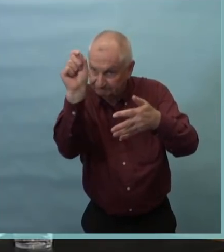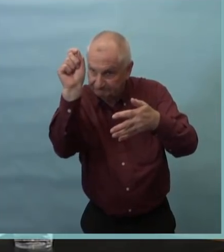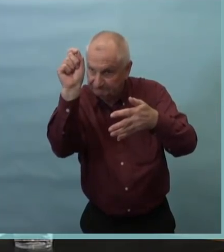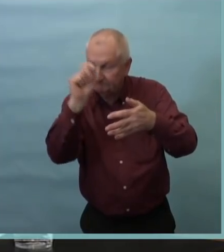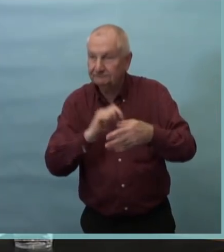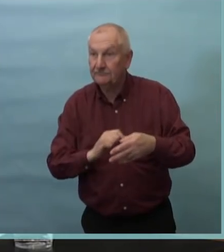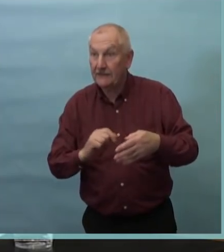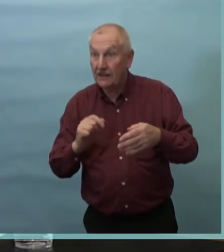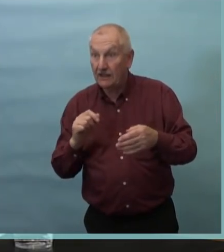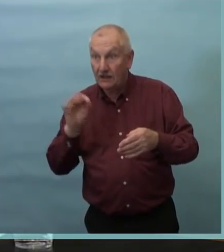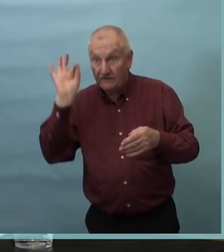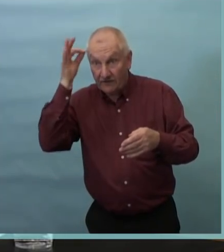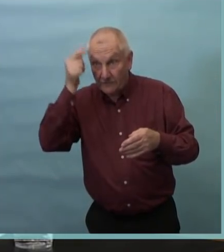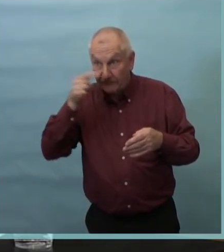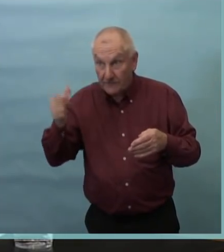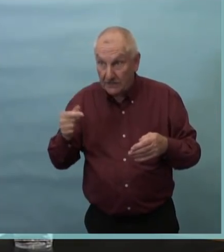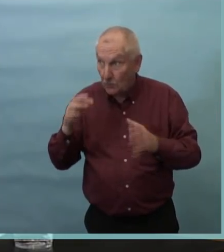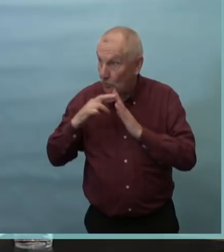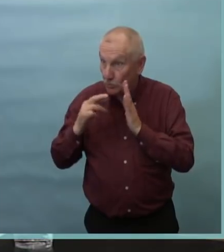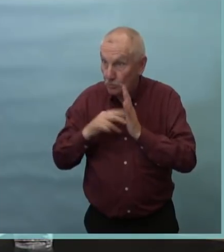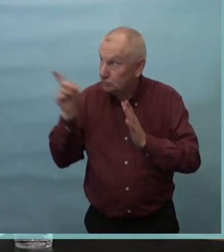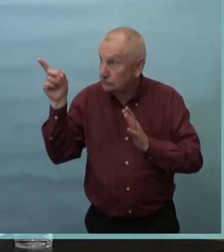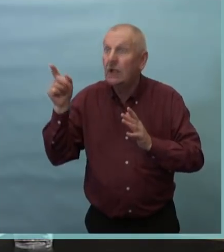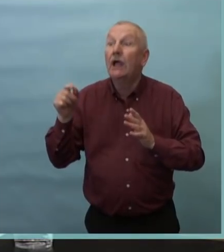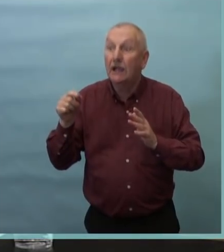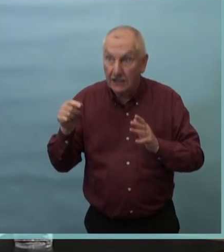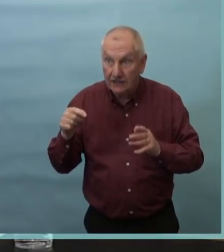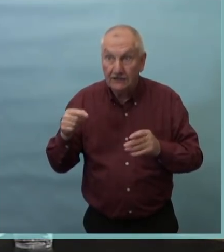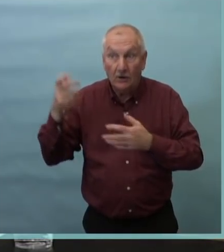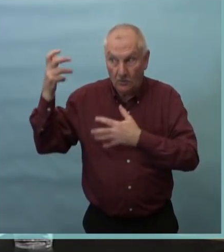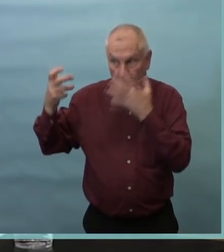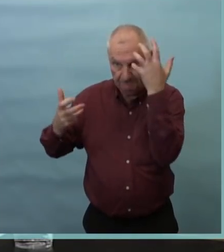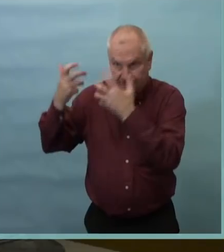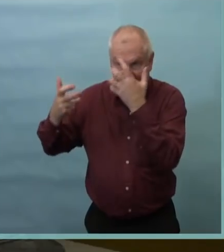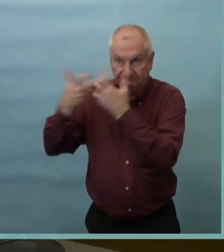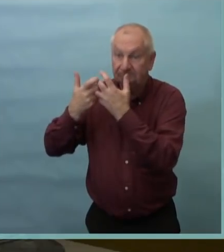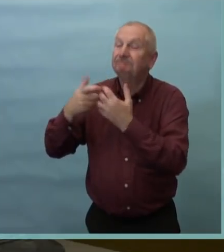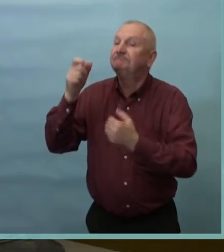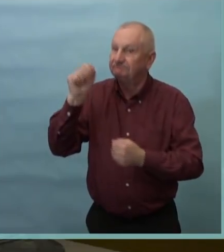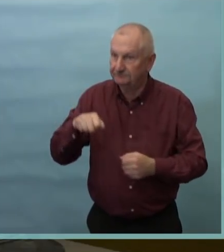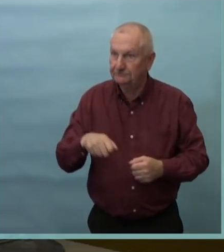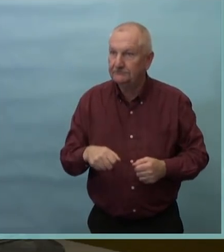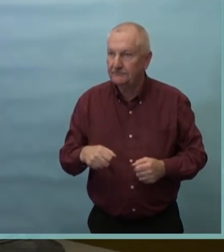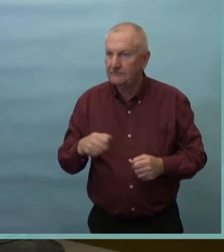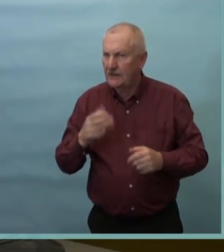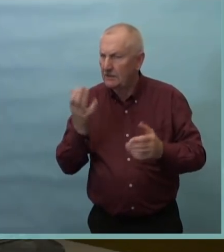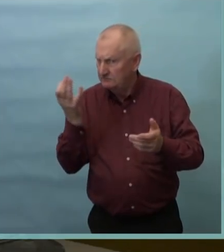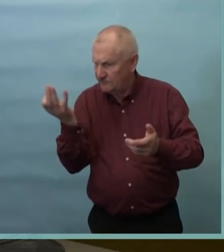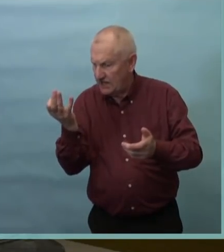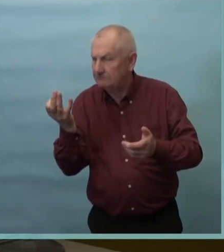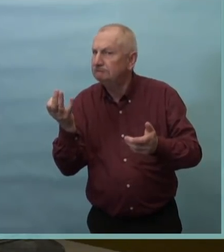of the week is where we're we're we're looking to be I know we started saying